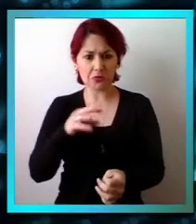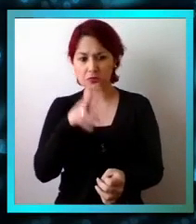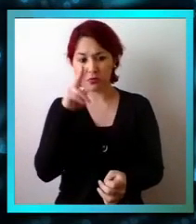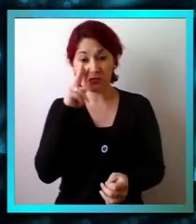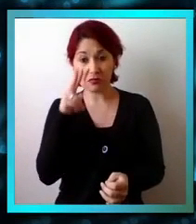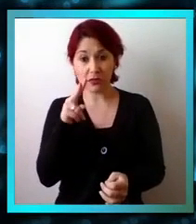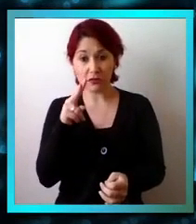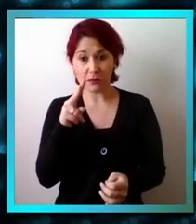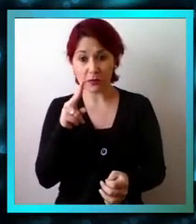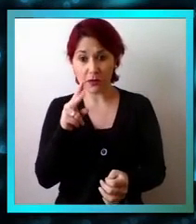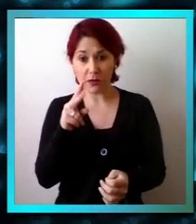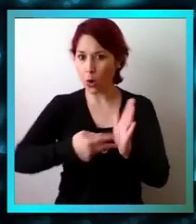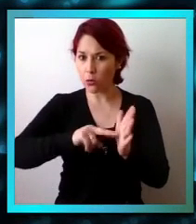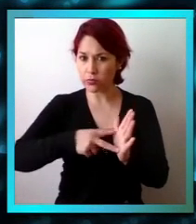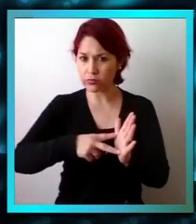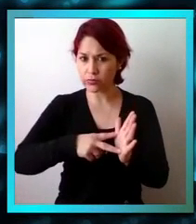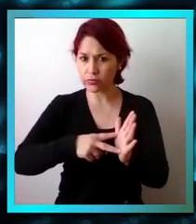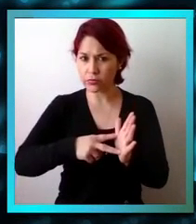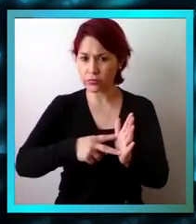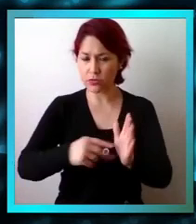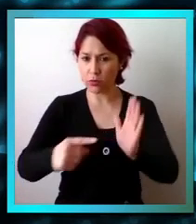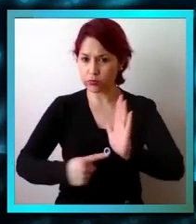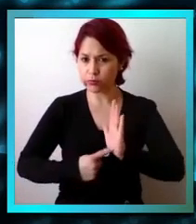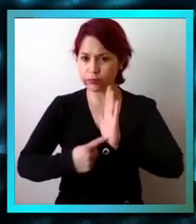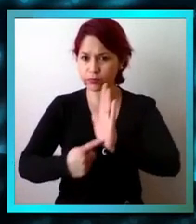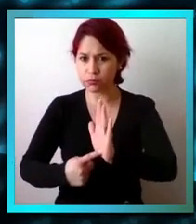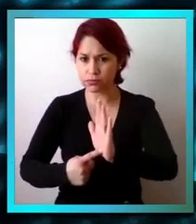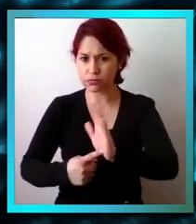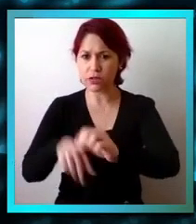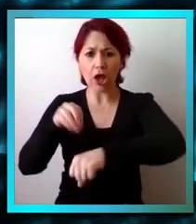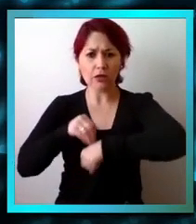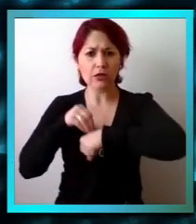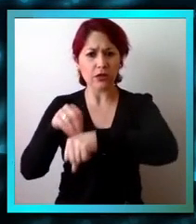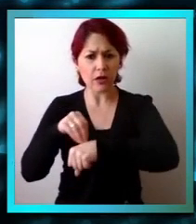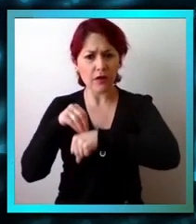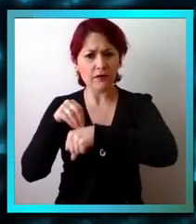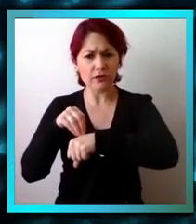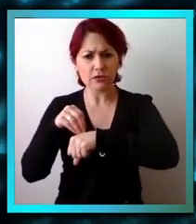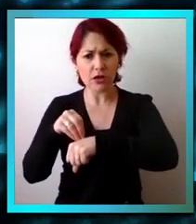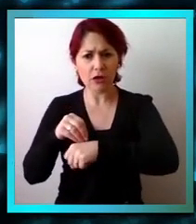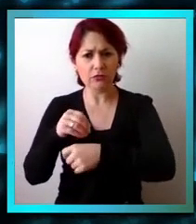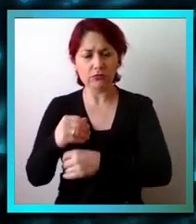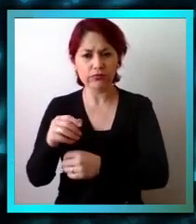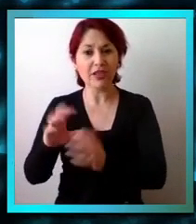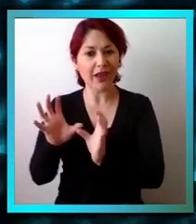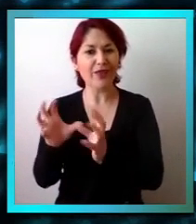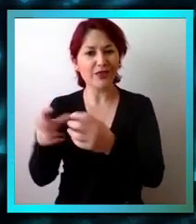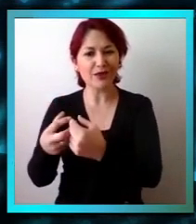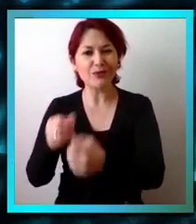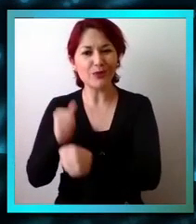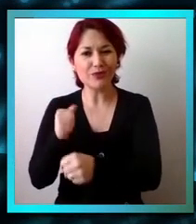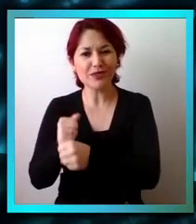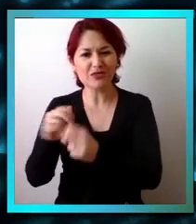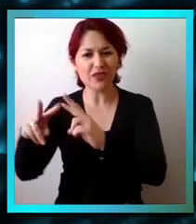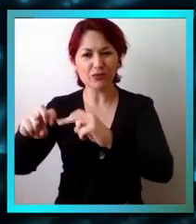of this application uh and actually it's a really uh well complicated uh but very powerful tool to